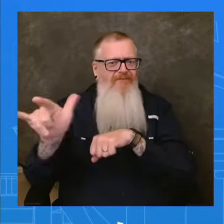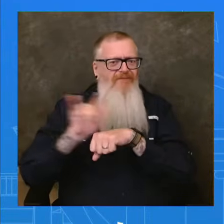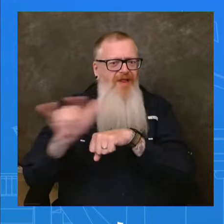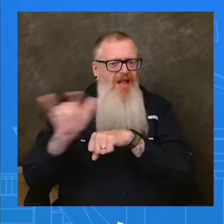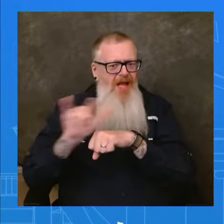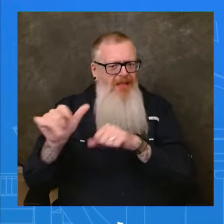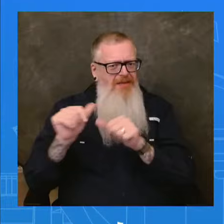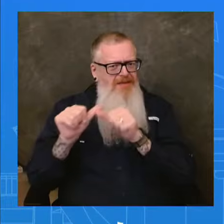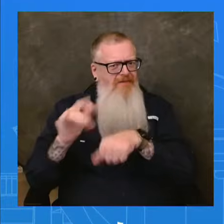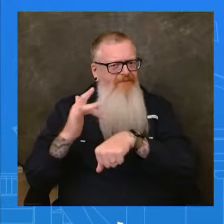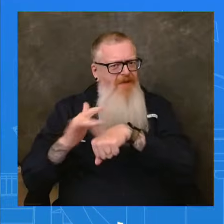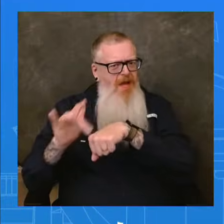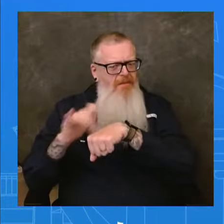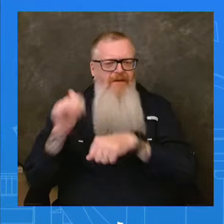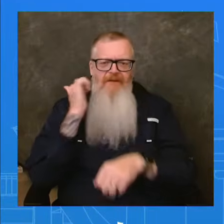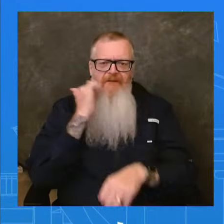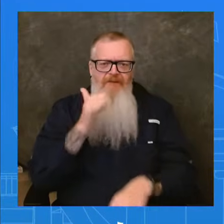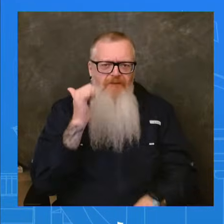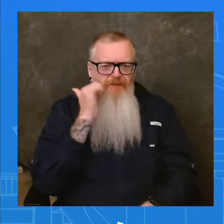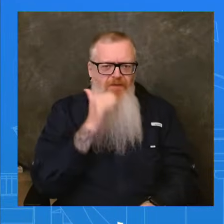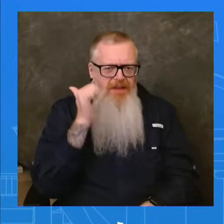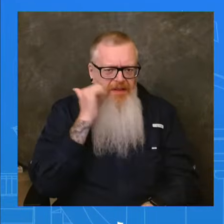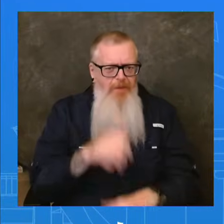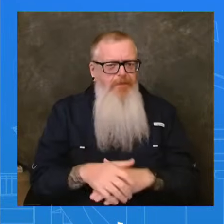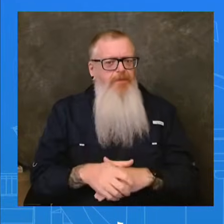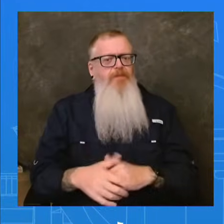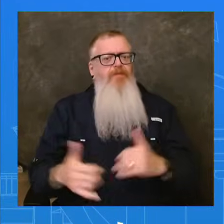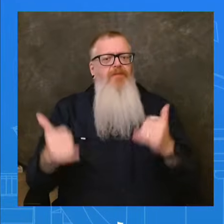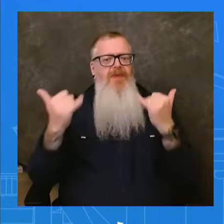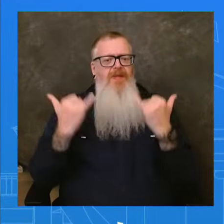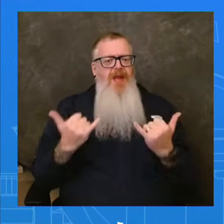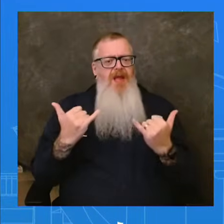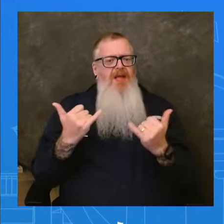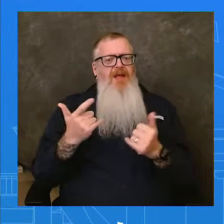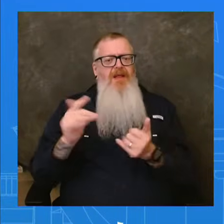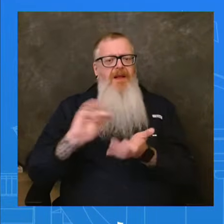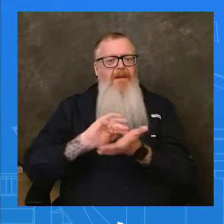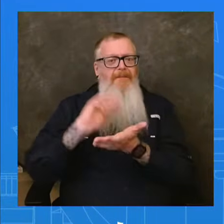continues to exceed demand. The U.S. Embassy in Beirut remains open